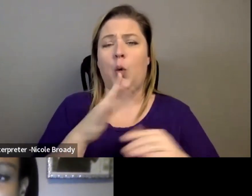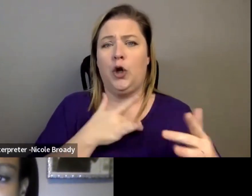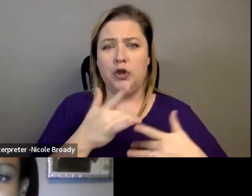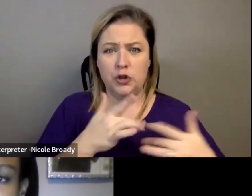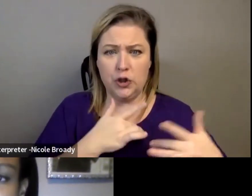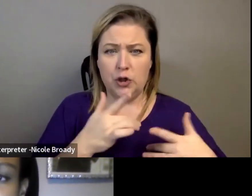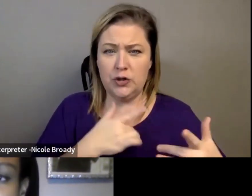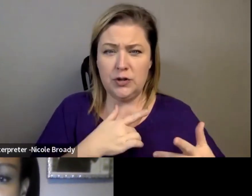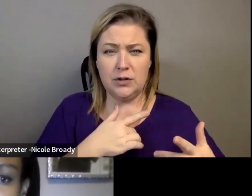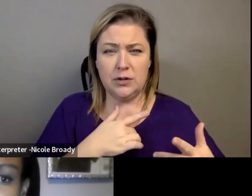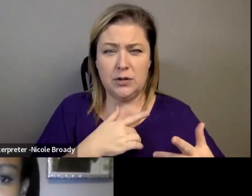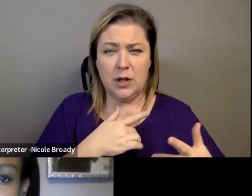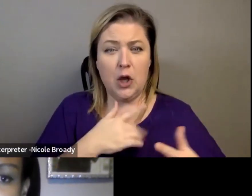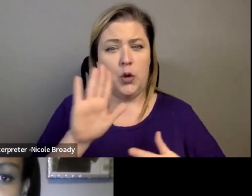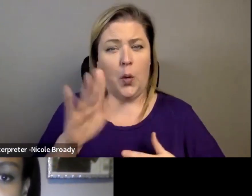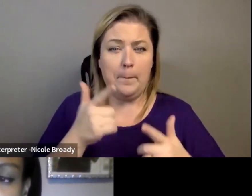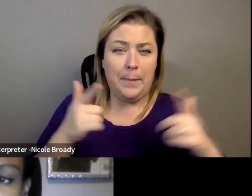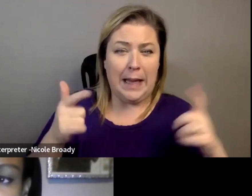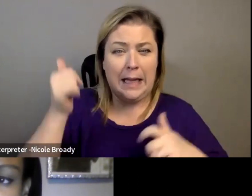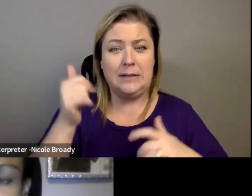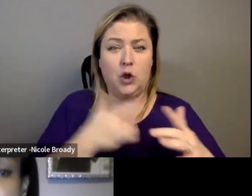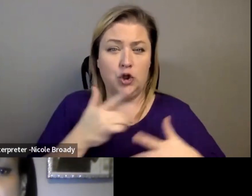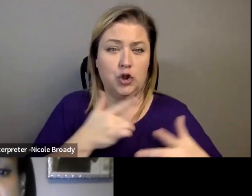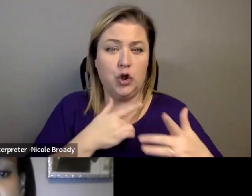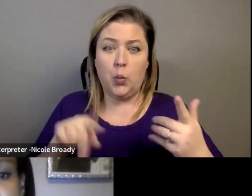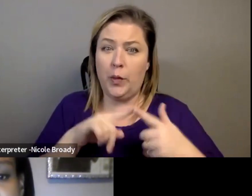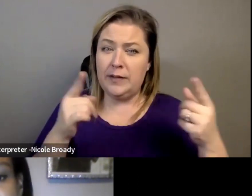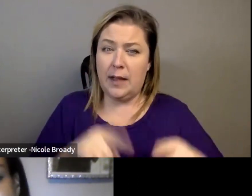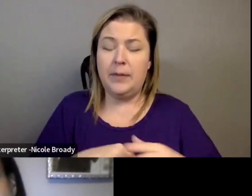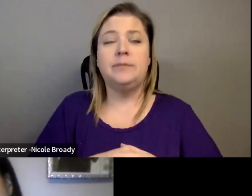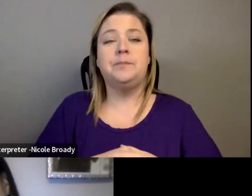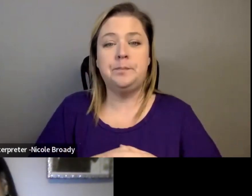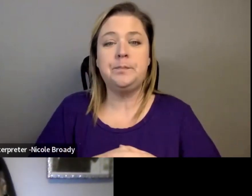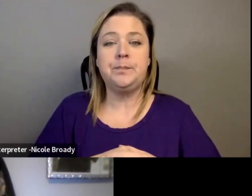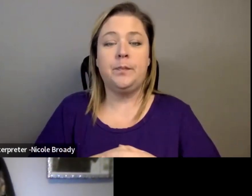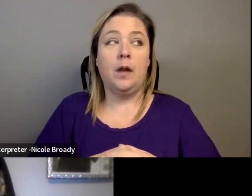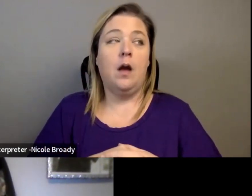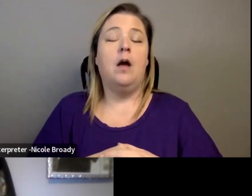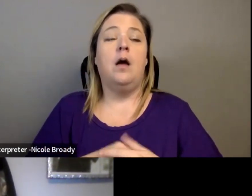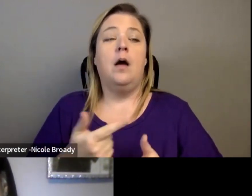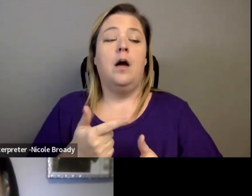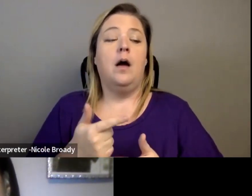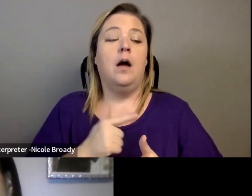biggest concerns you had in this period? Deyanelin Galvez: So the biggest concern I had during this time was the fear of many people